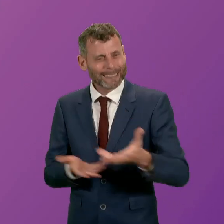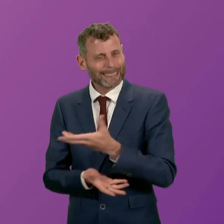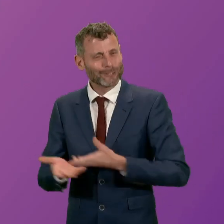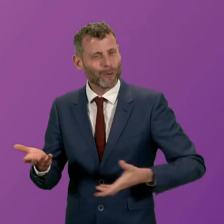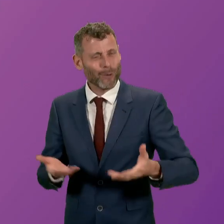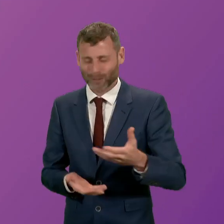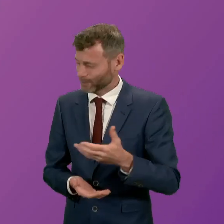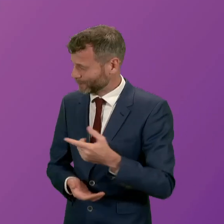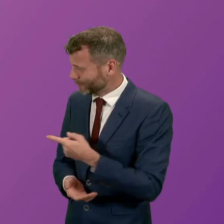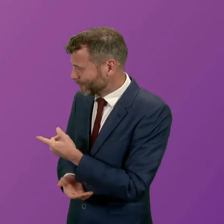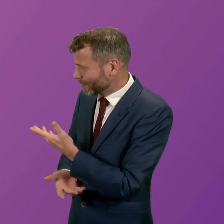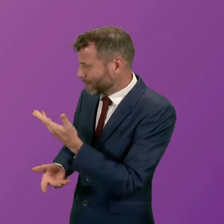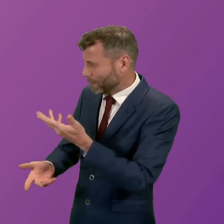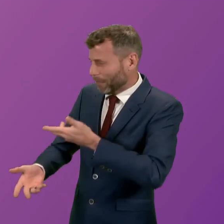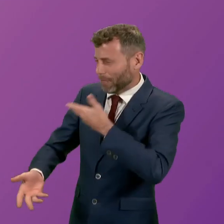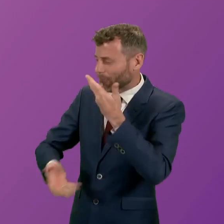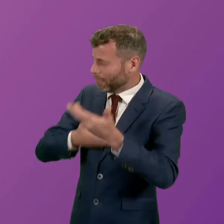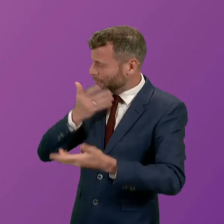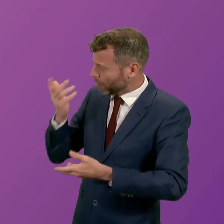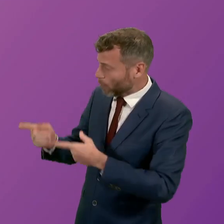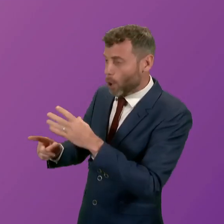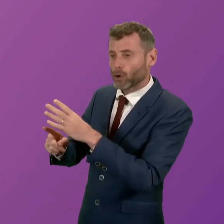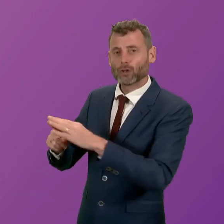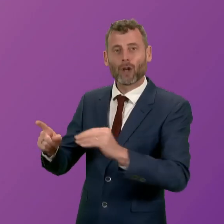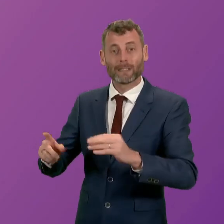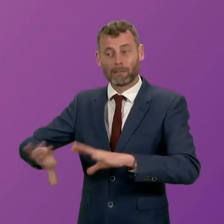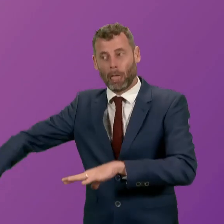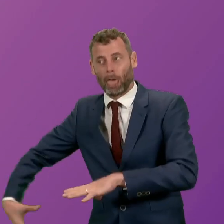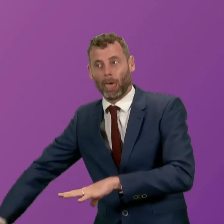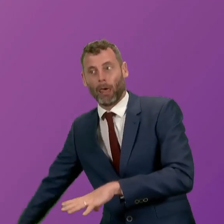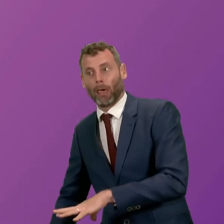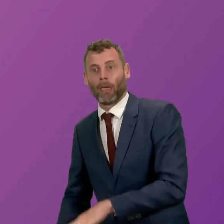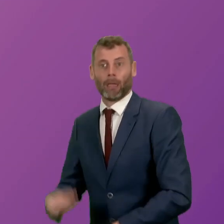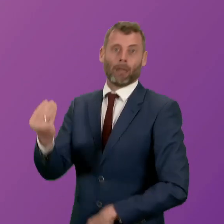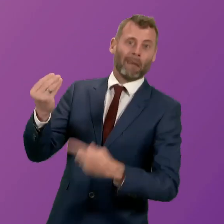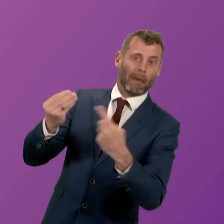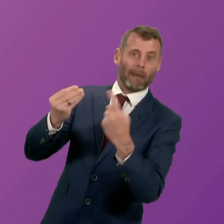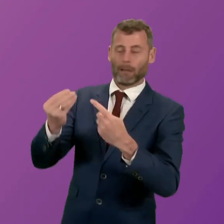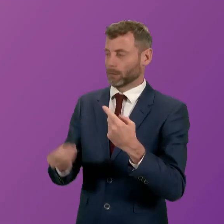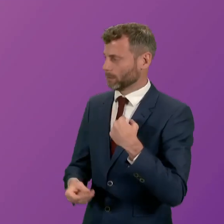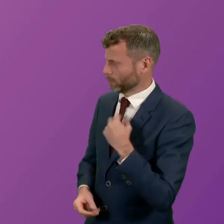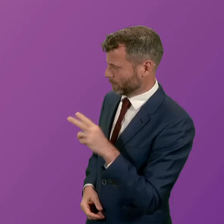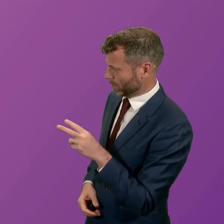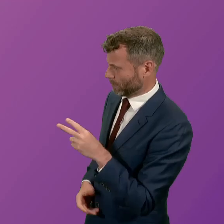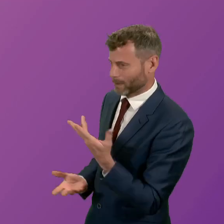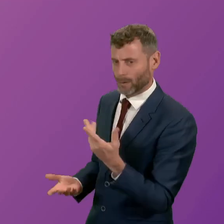utterly. That is all that the Conservatives have left. They are in such a— I do not know why Rachael Hamilton is laughing—